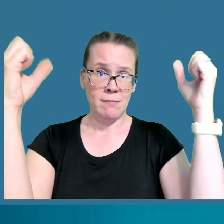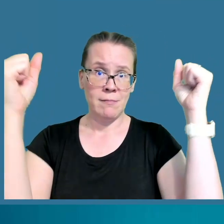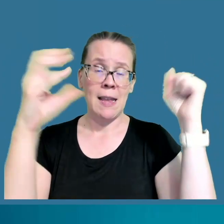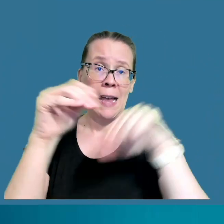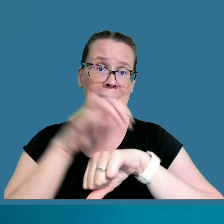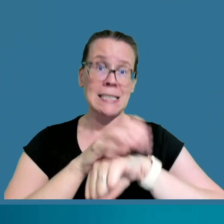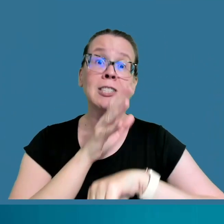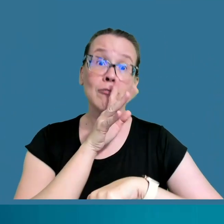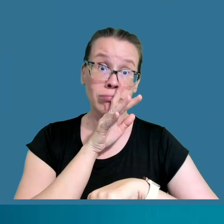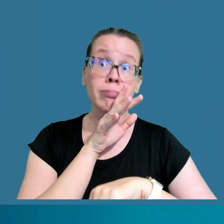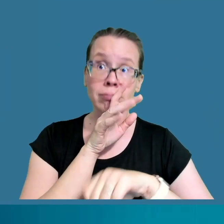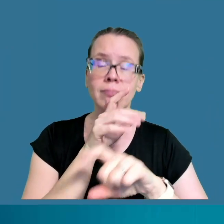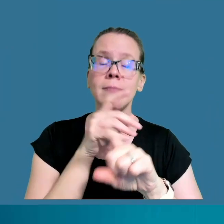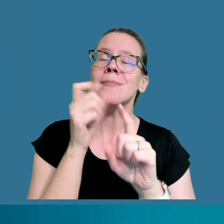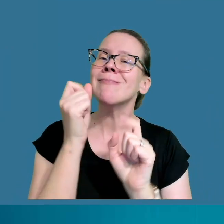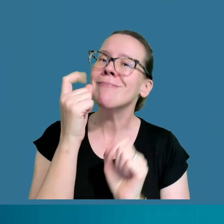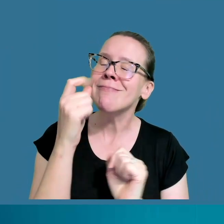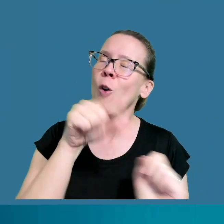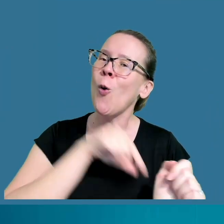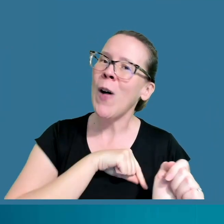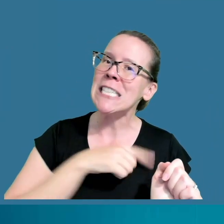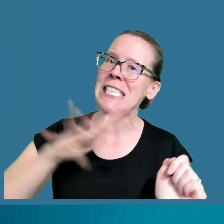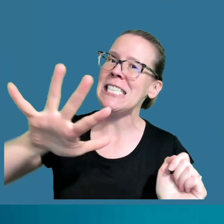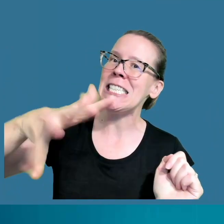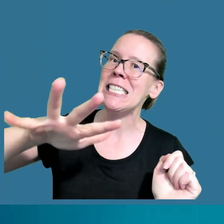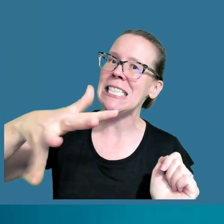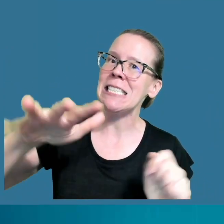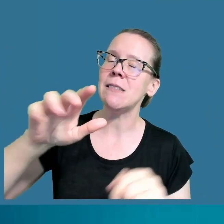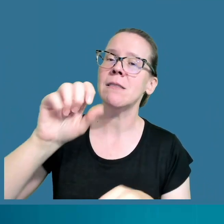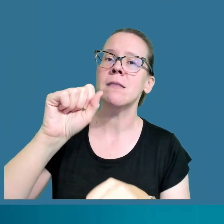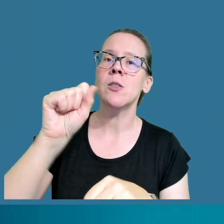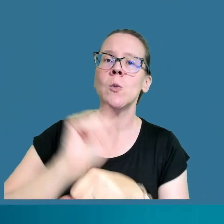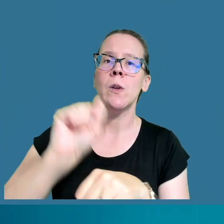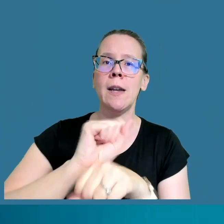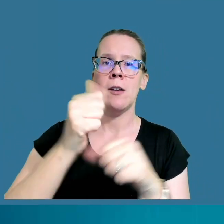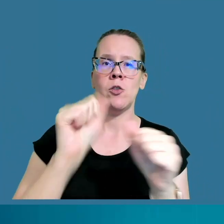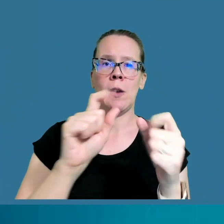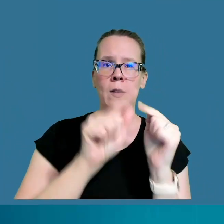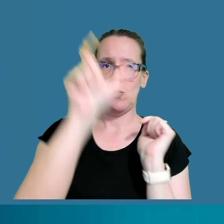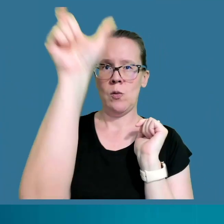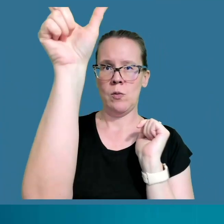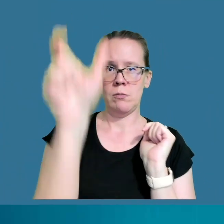show you the process and it has, um, ASL and spoken English. Unfortunately the resolution